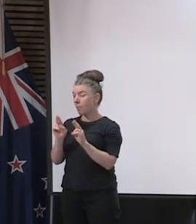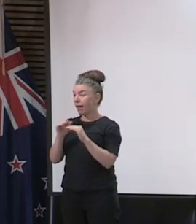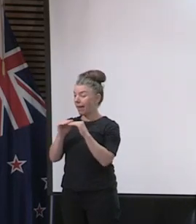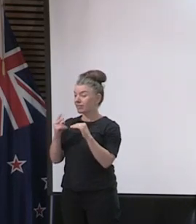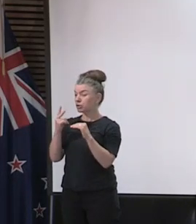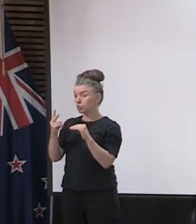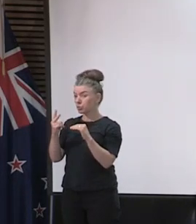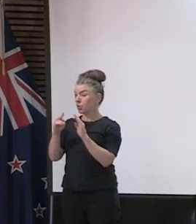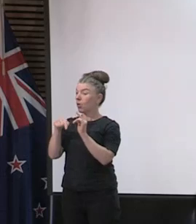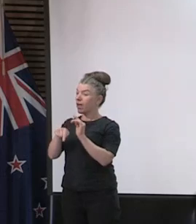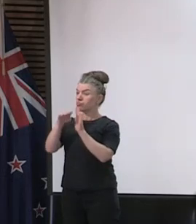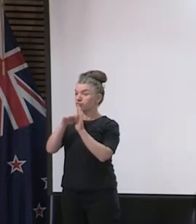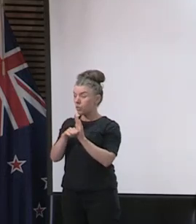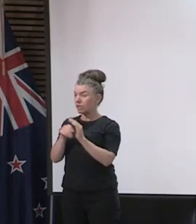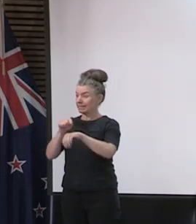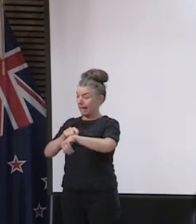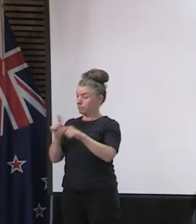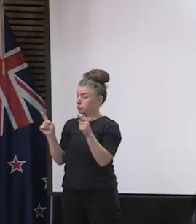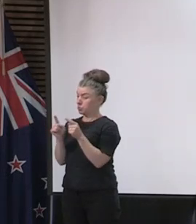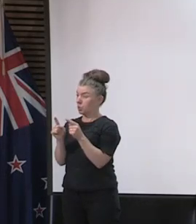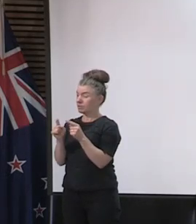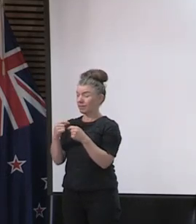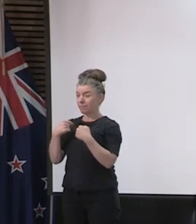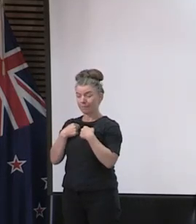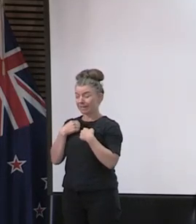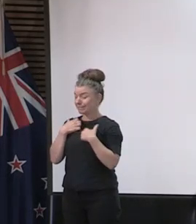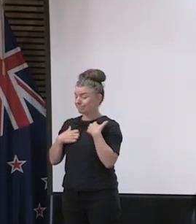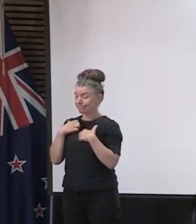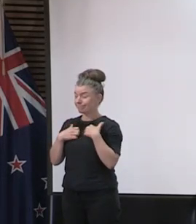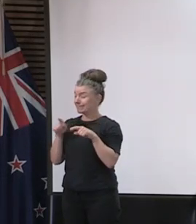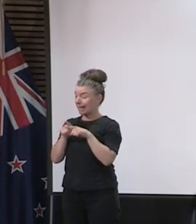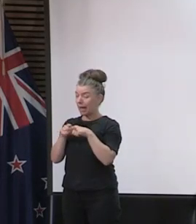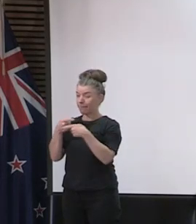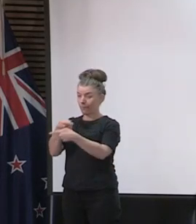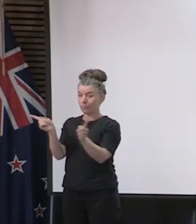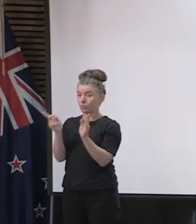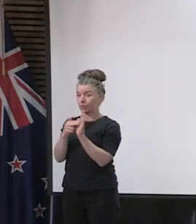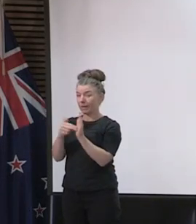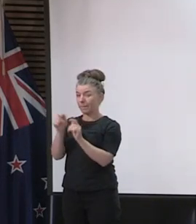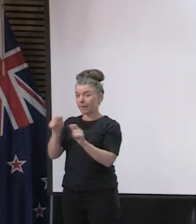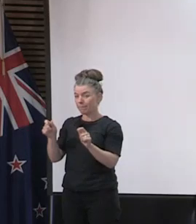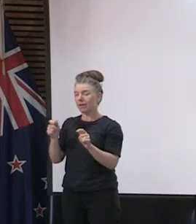Jenny Salesa was able hole. We hope this is for a short,